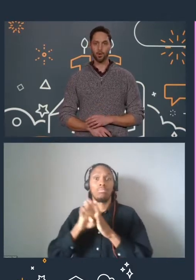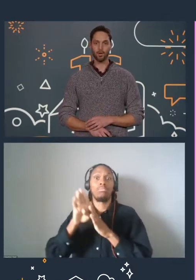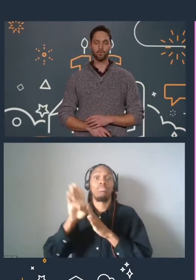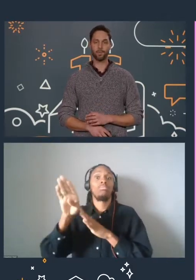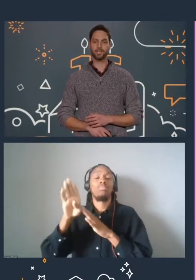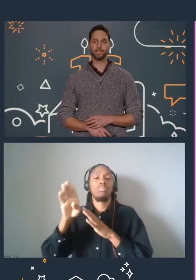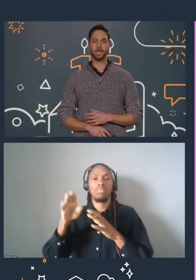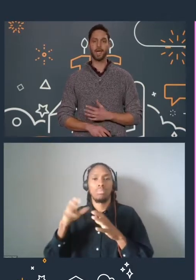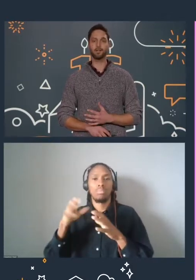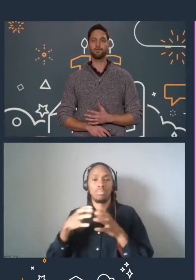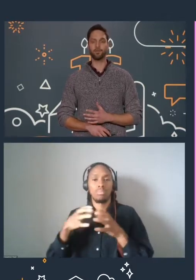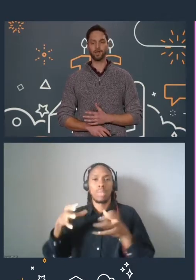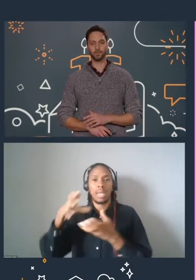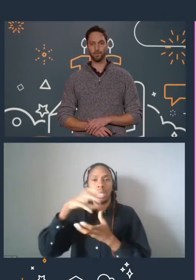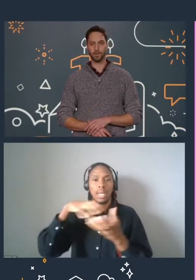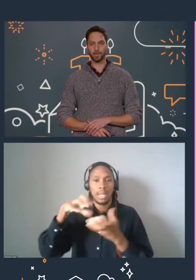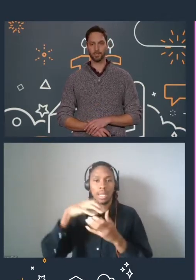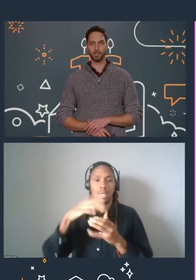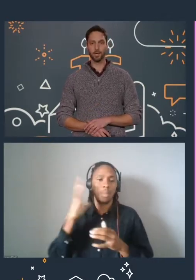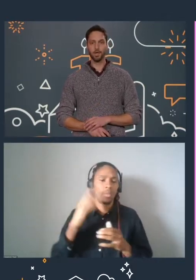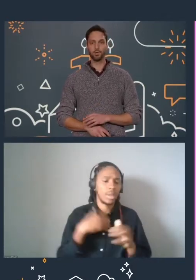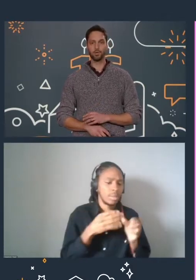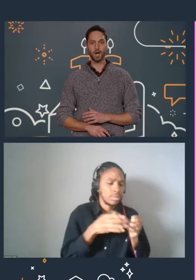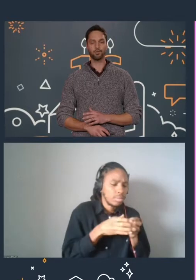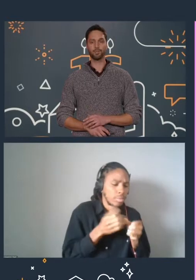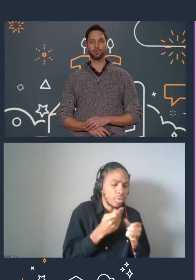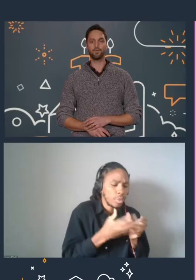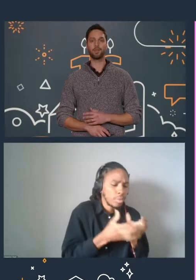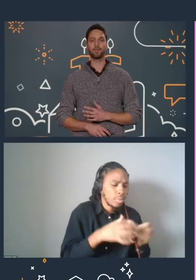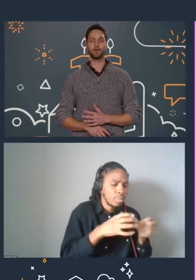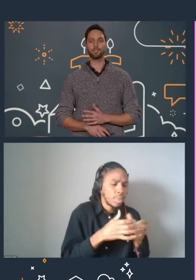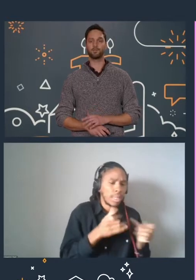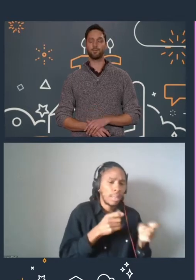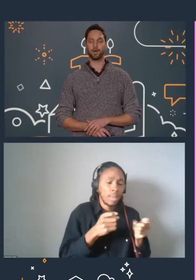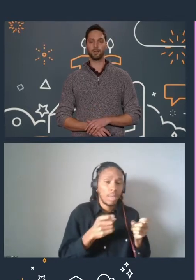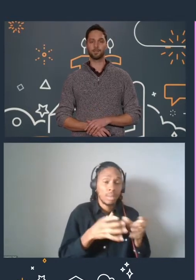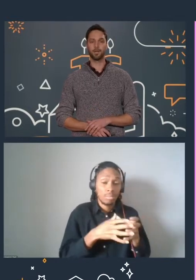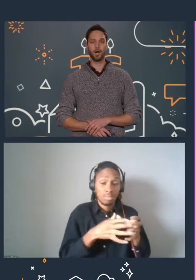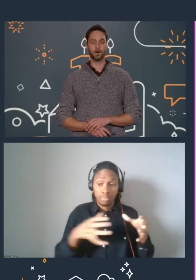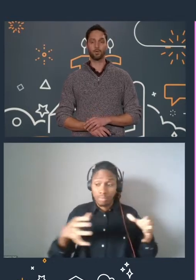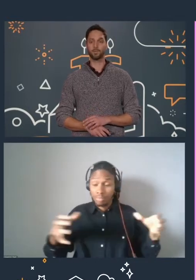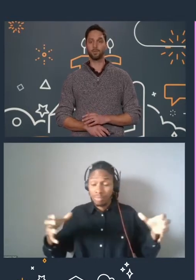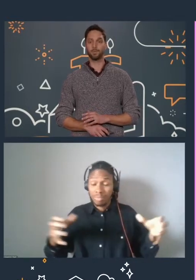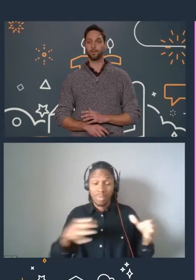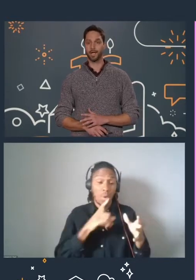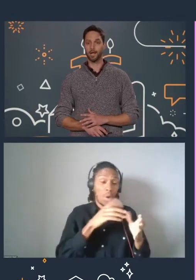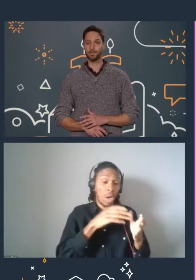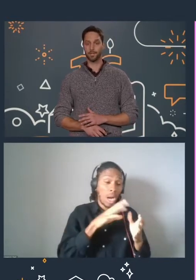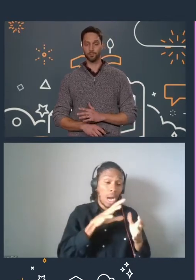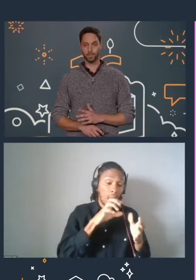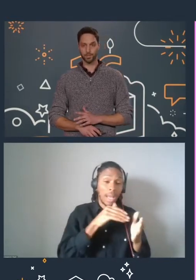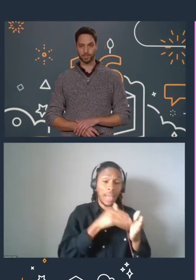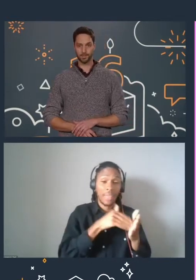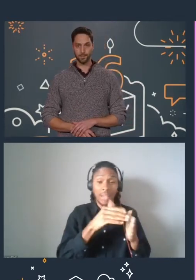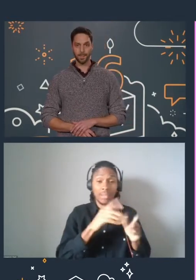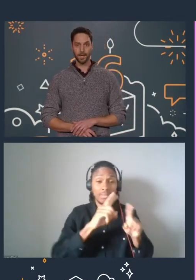Going from managing a handful of S3 buckets to hundreds or even thousands of buckets across multiple accounts and regions.